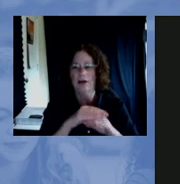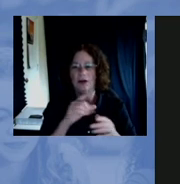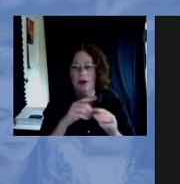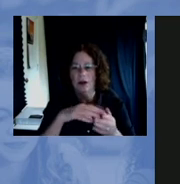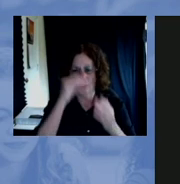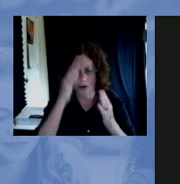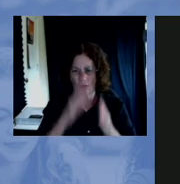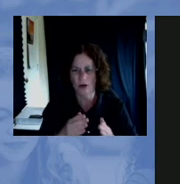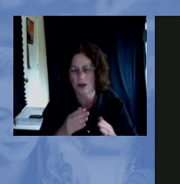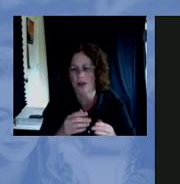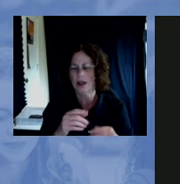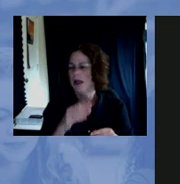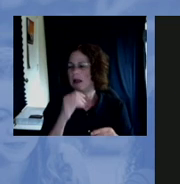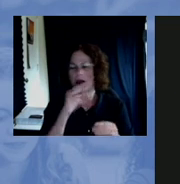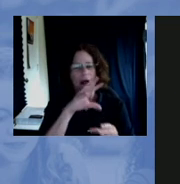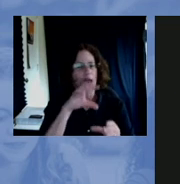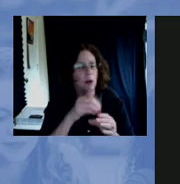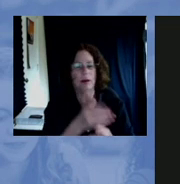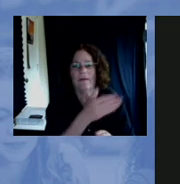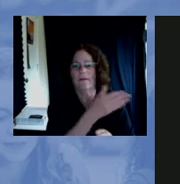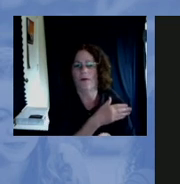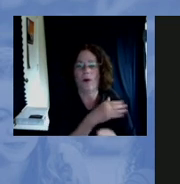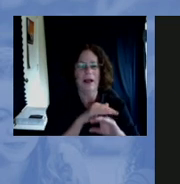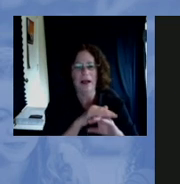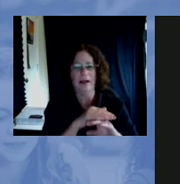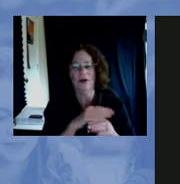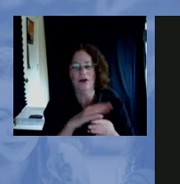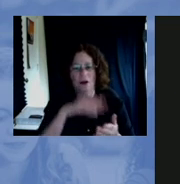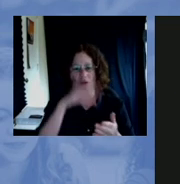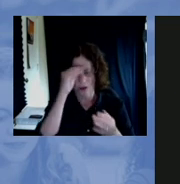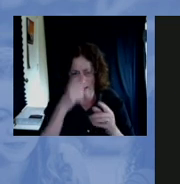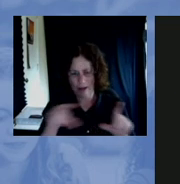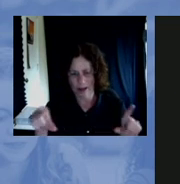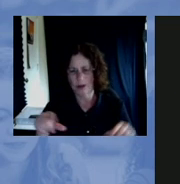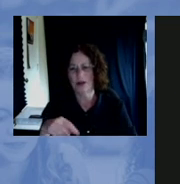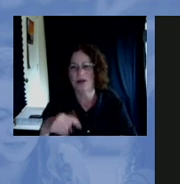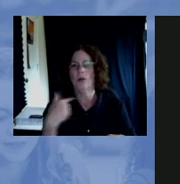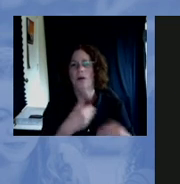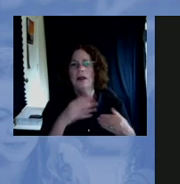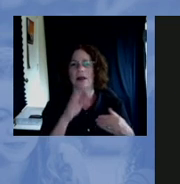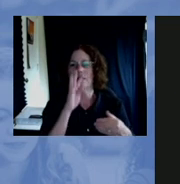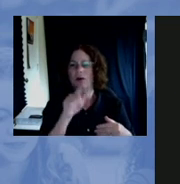LANGUAGE LEARNERS, ABOUT 26 LANGUAGES AMONG ALL OF THEM.